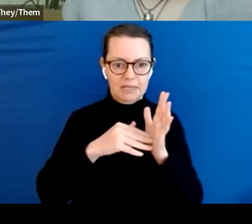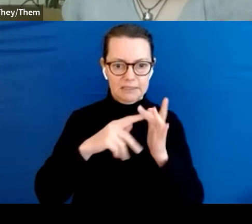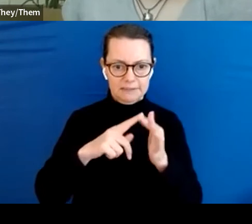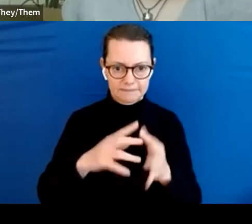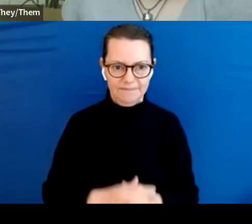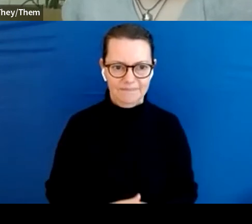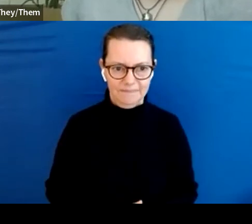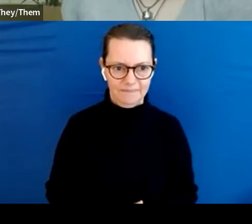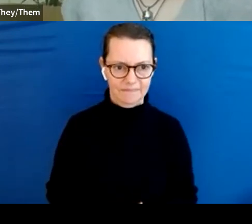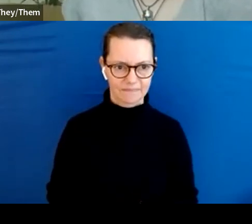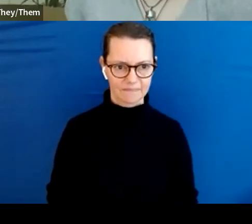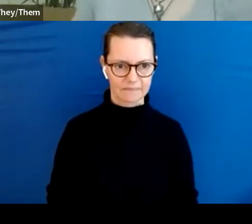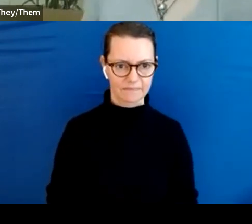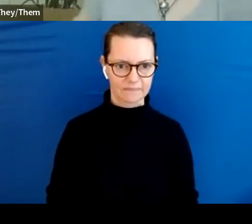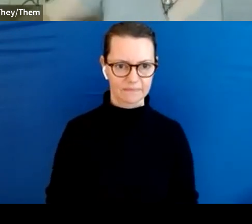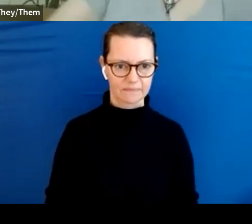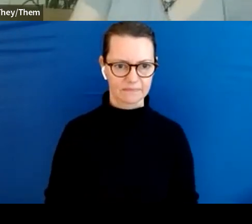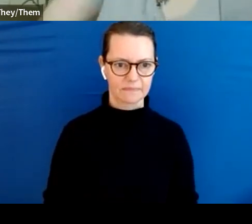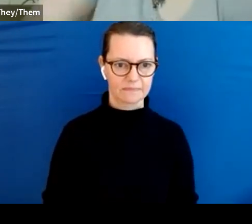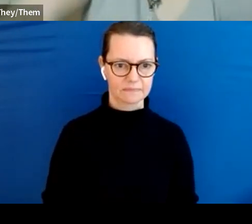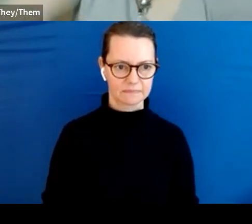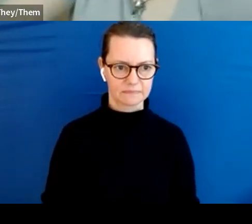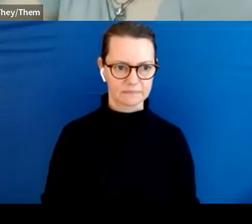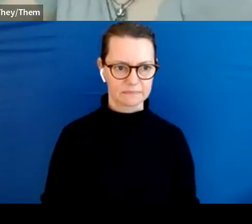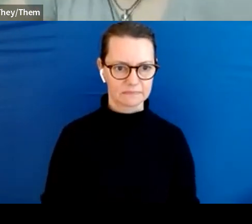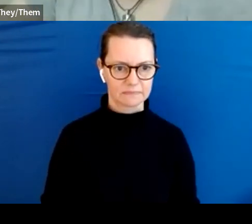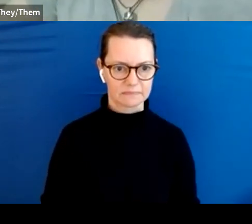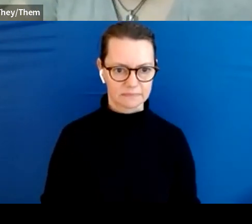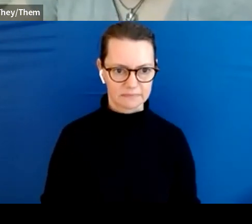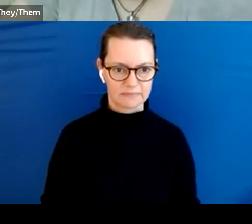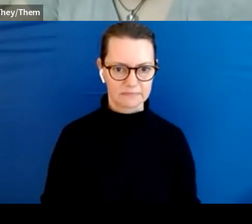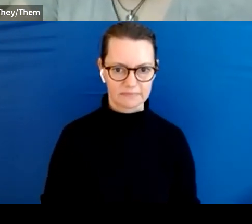Easy. I'm going to throw to you next. Your final reflections.